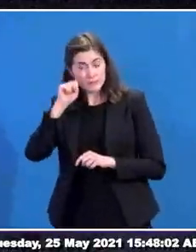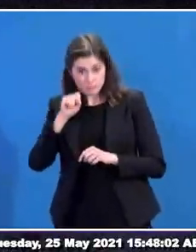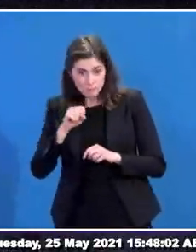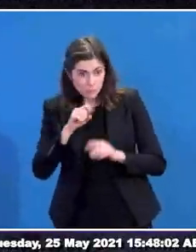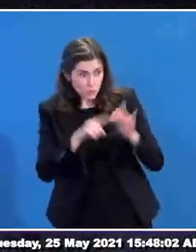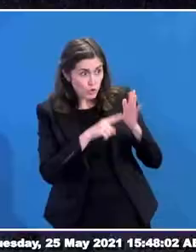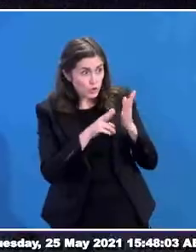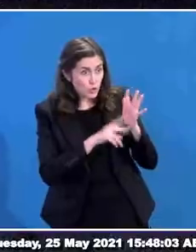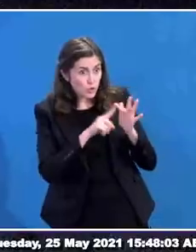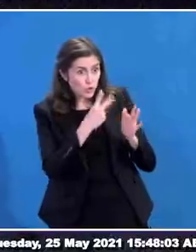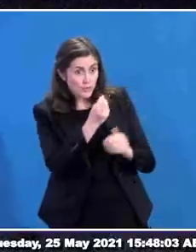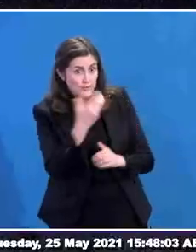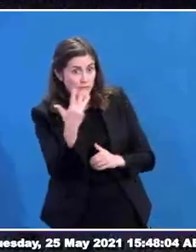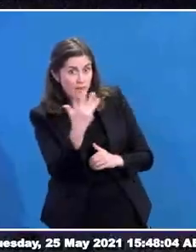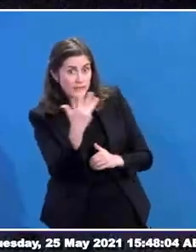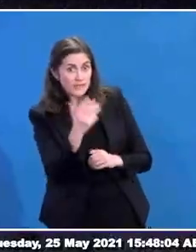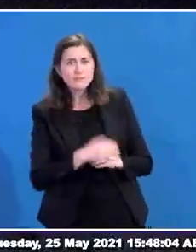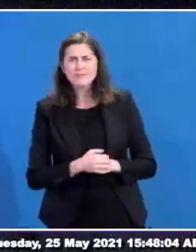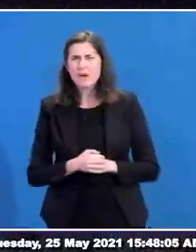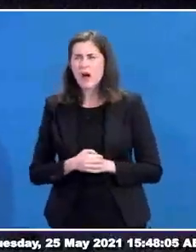Yes, that sounds correct.